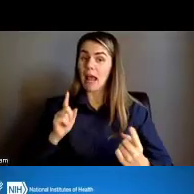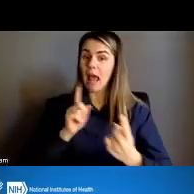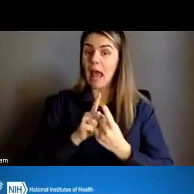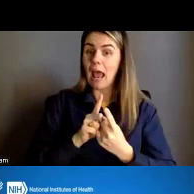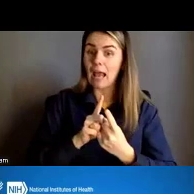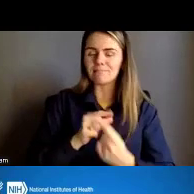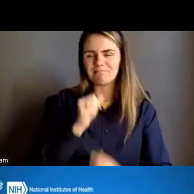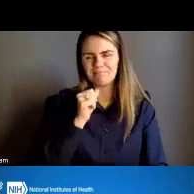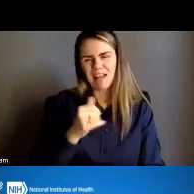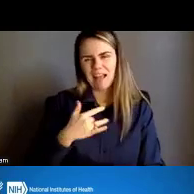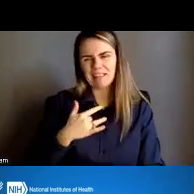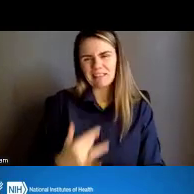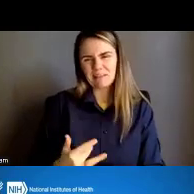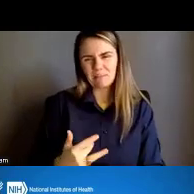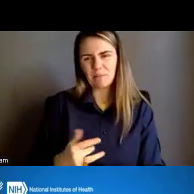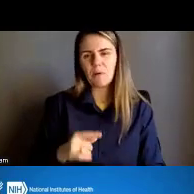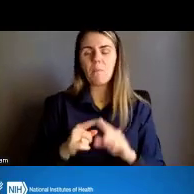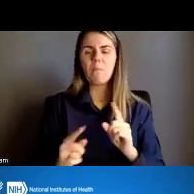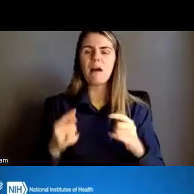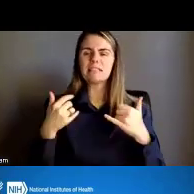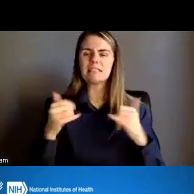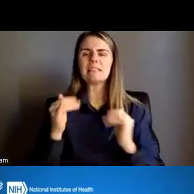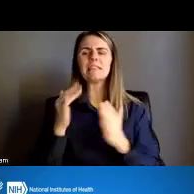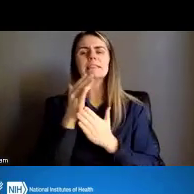but there still are some of our offices